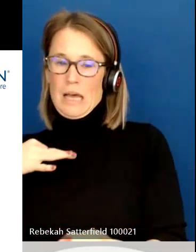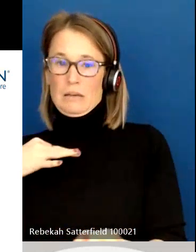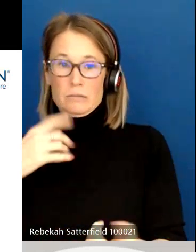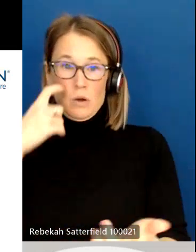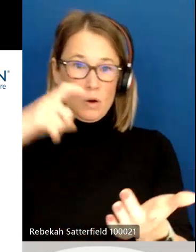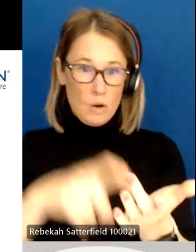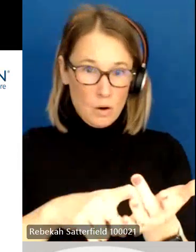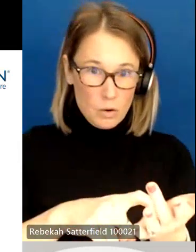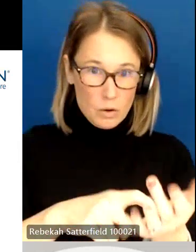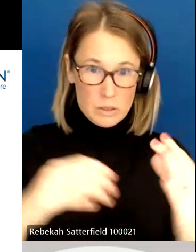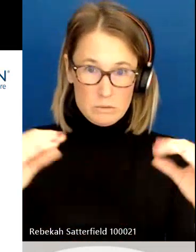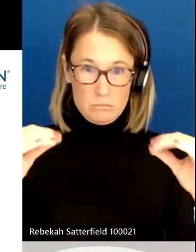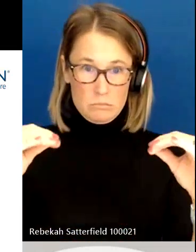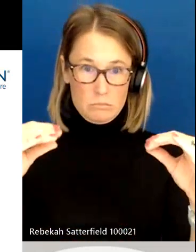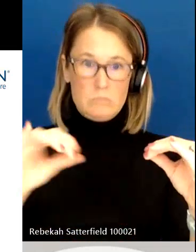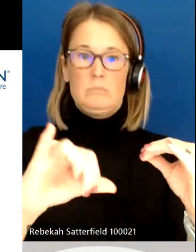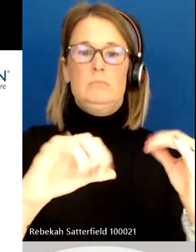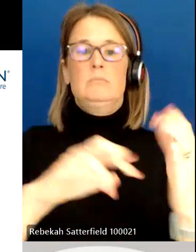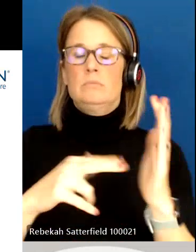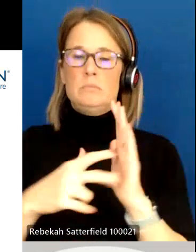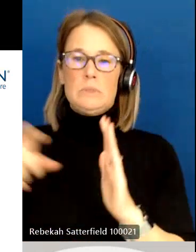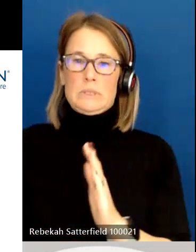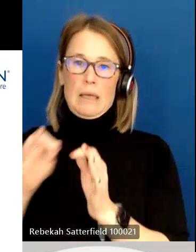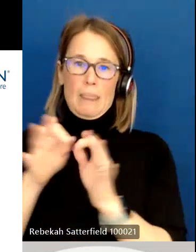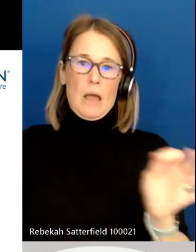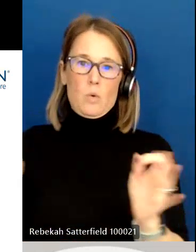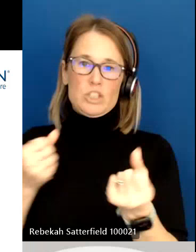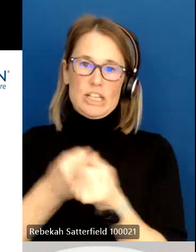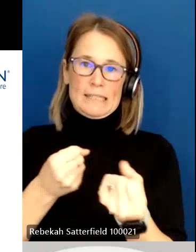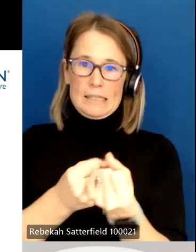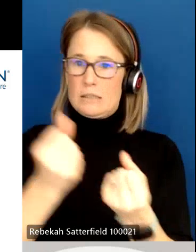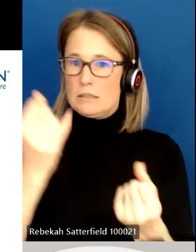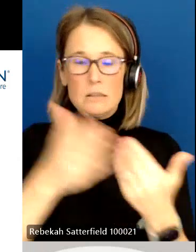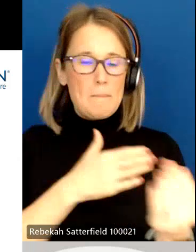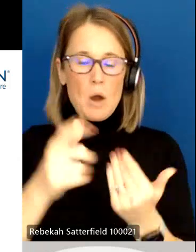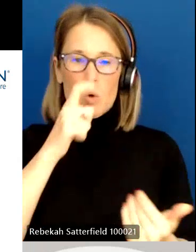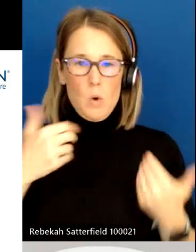for language assistance so if I was a hospitalist the flomist The dietitian somebody delivering